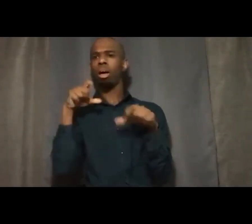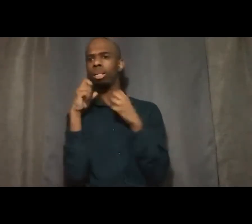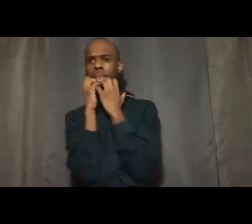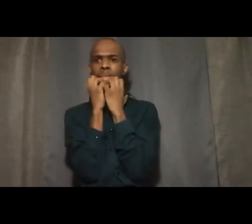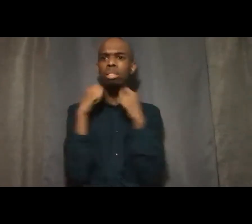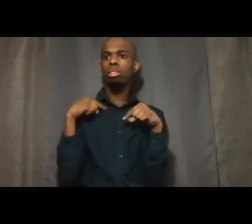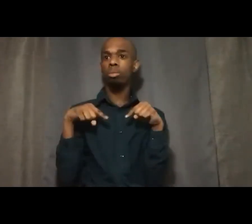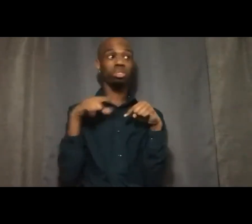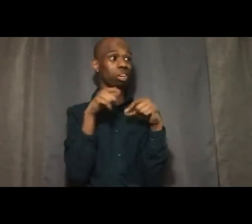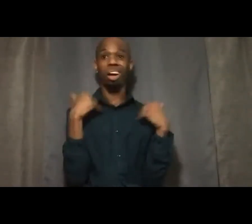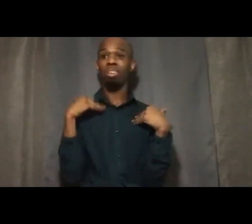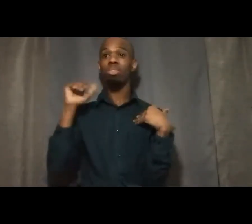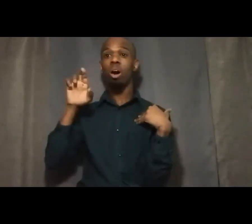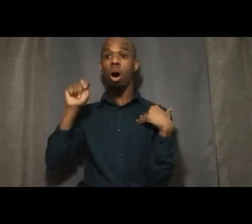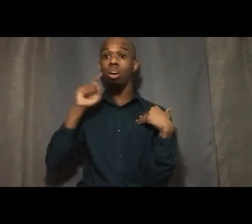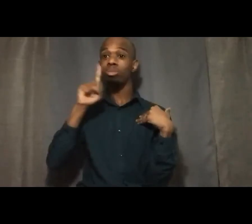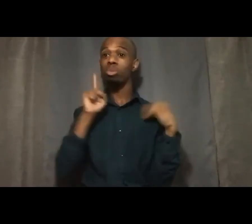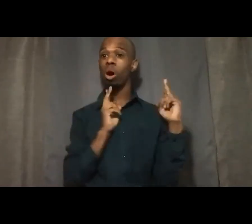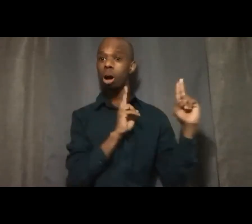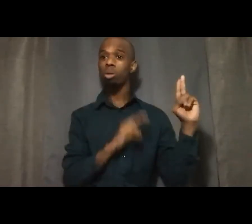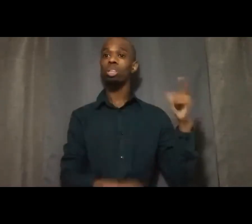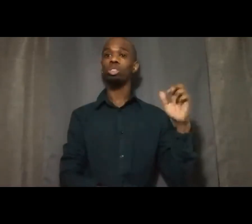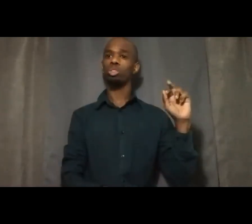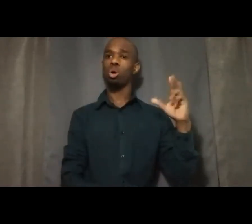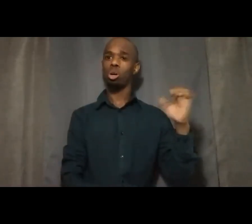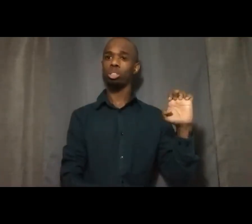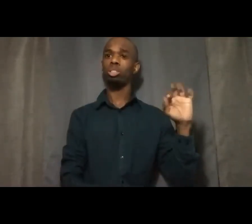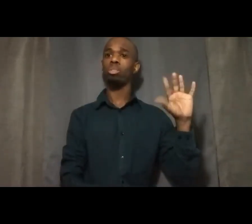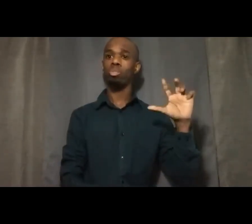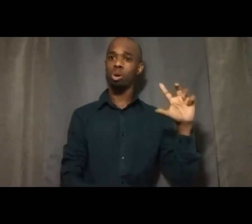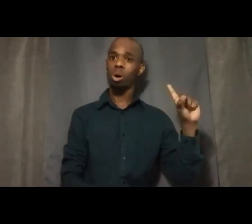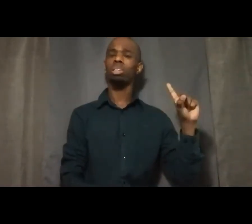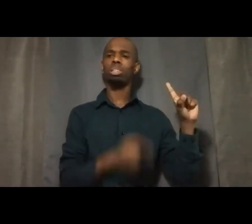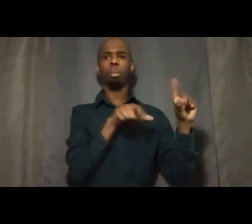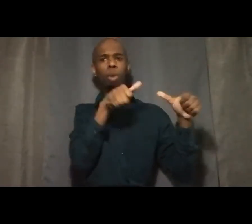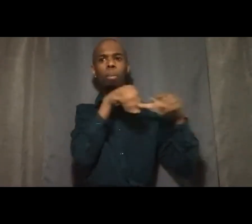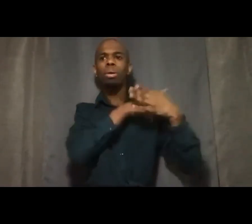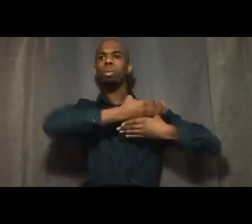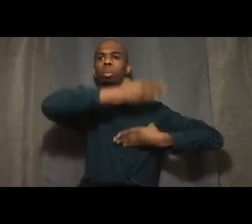There's gardens that are now sitting outside that they're saying that they're blossoming flowers